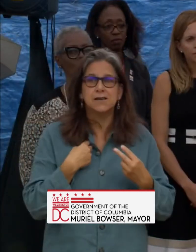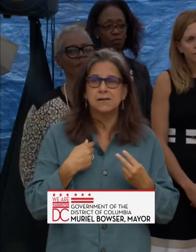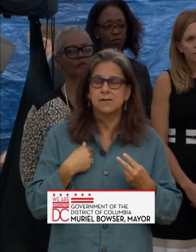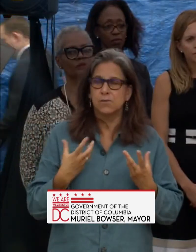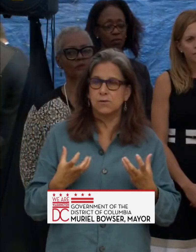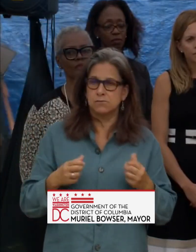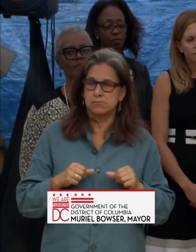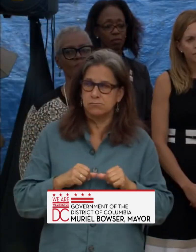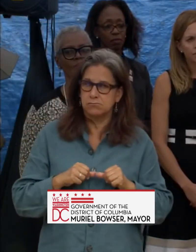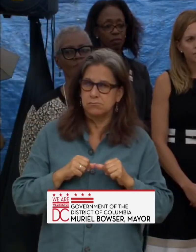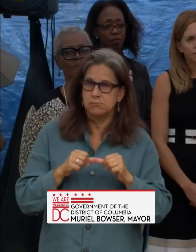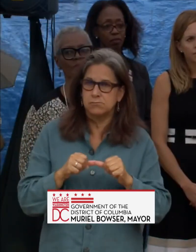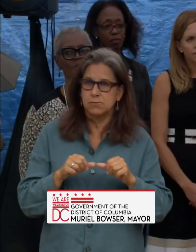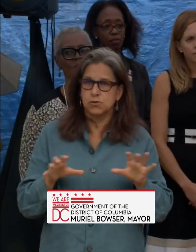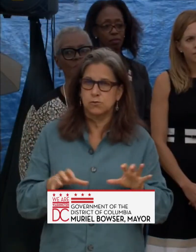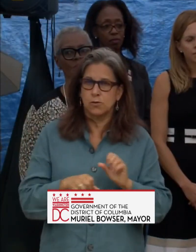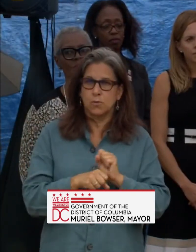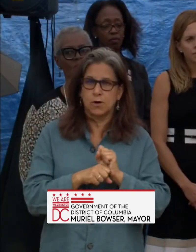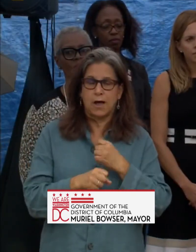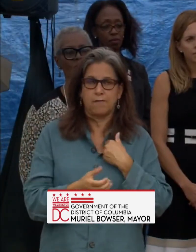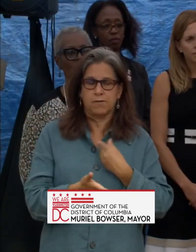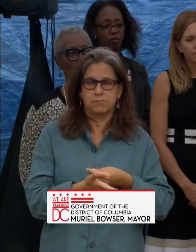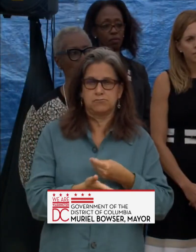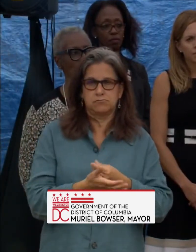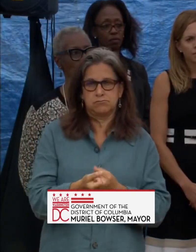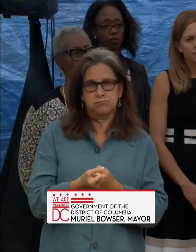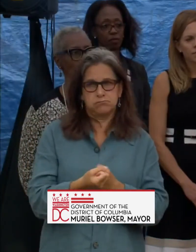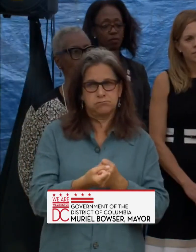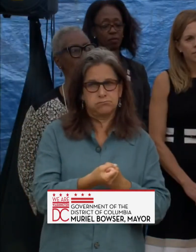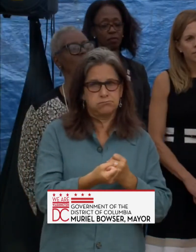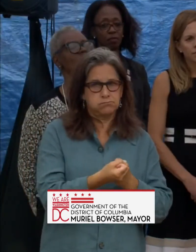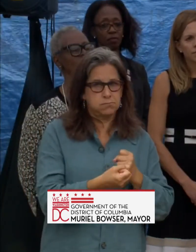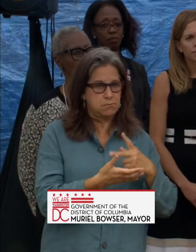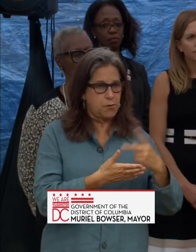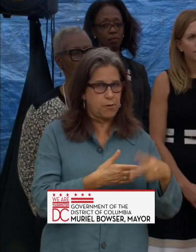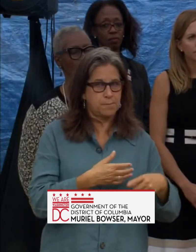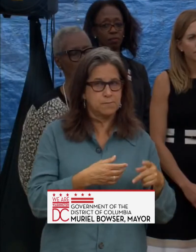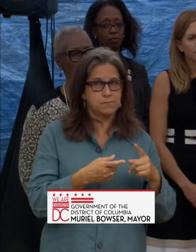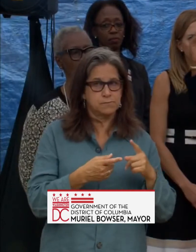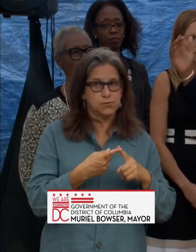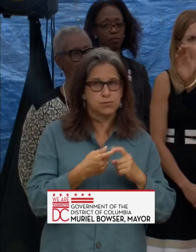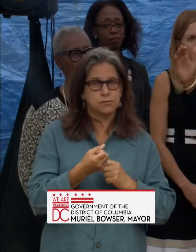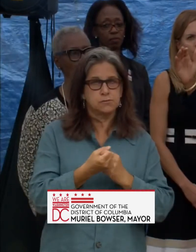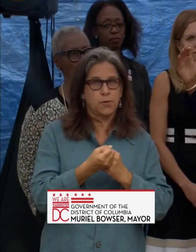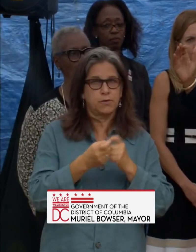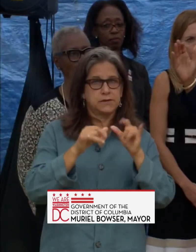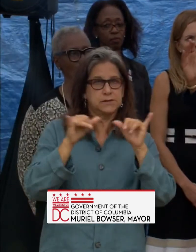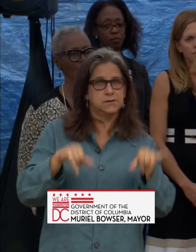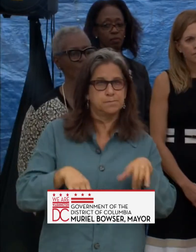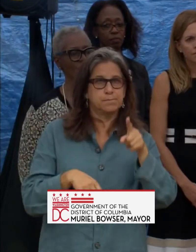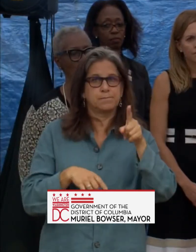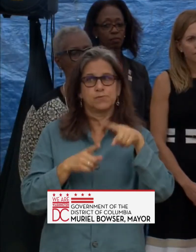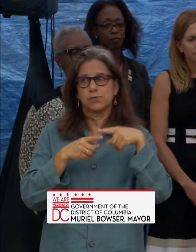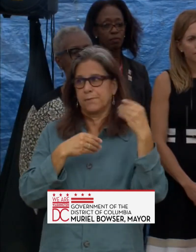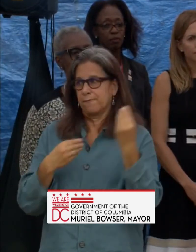COMMITMENTS. IT'S FOR EMERGENCIES. PART OF THAT IS MAKING SURE THAT THERE'S AFFORDABLE HOUSING AT